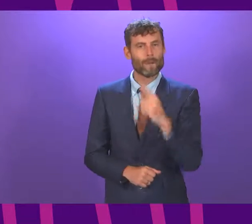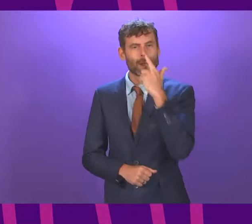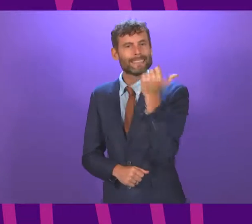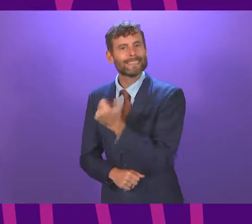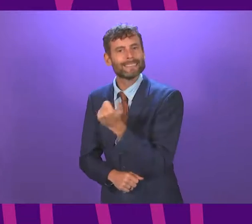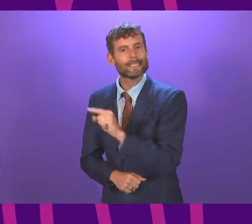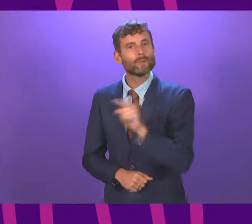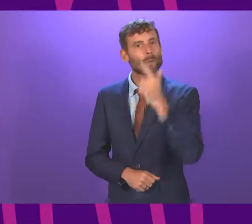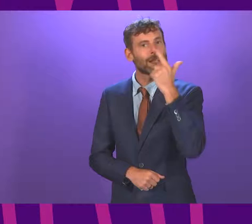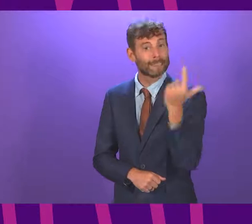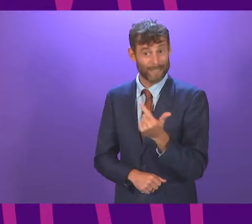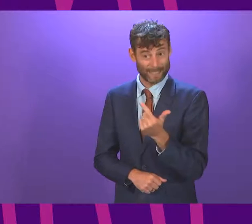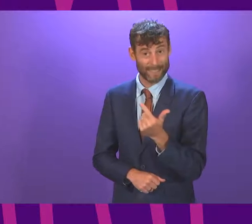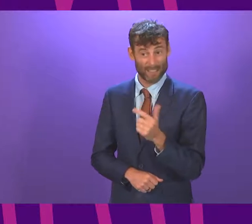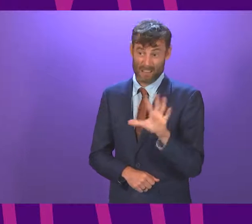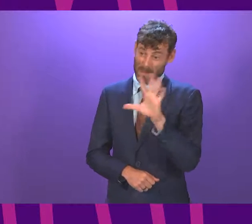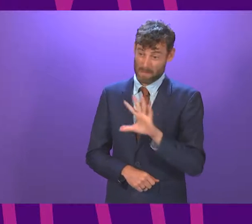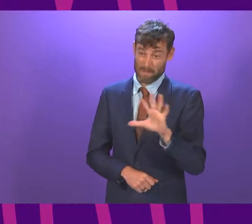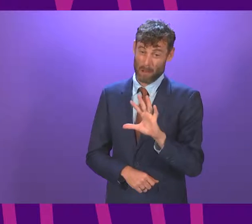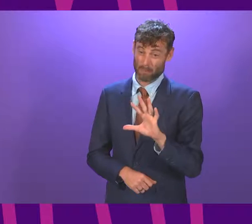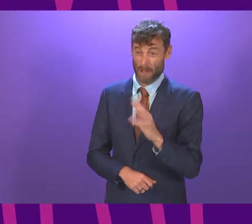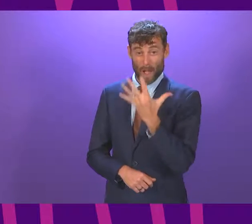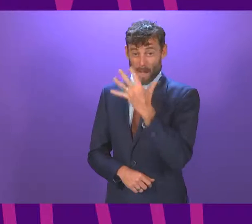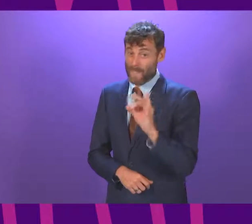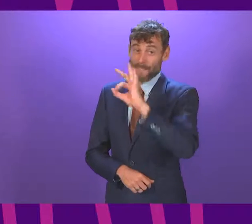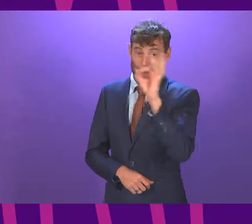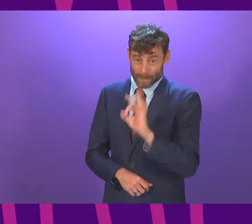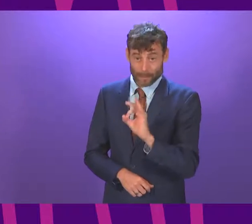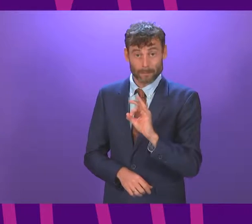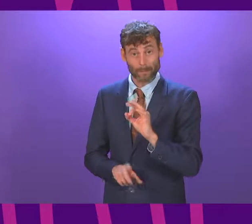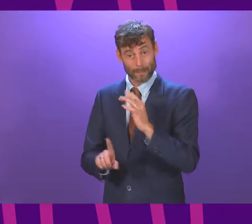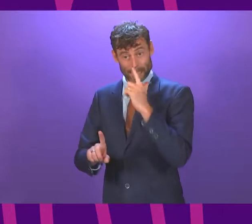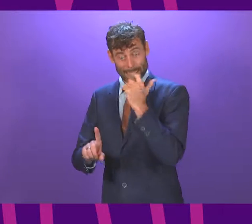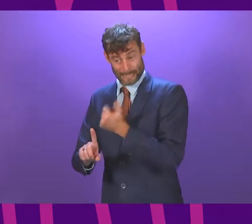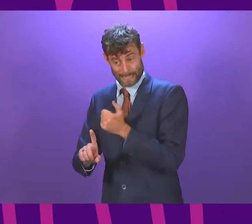We are approaching 50 per cent of them having been vaccinated, at this point. That